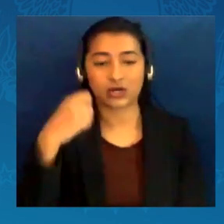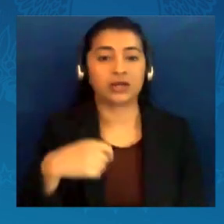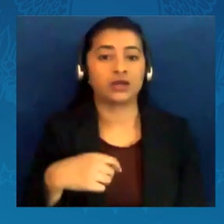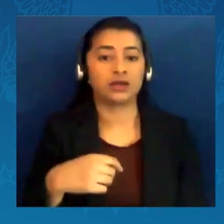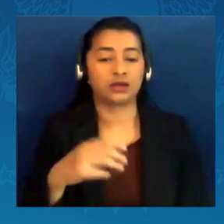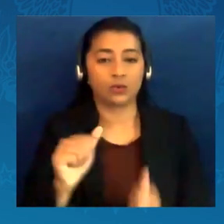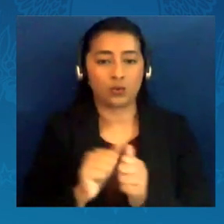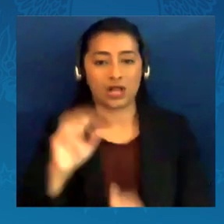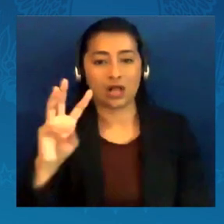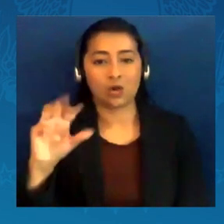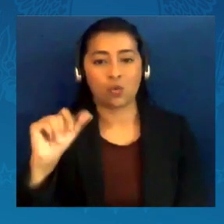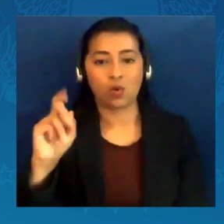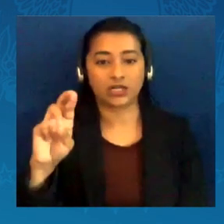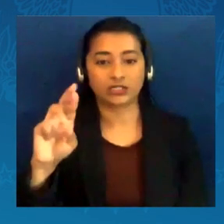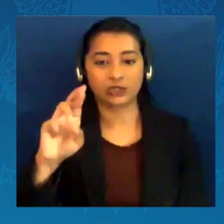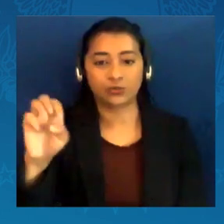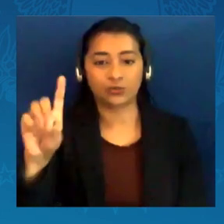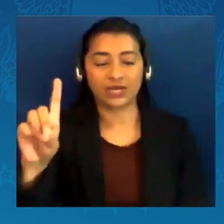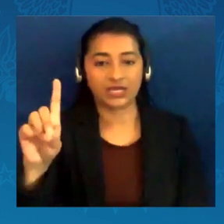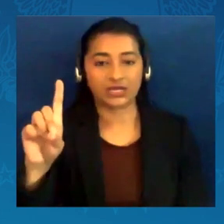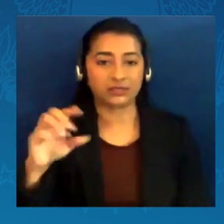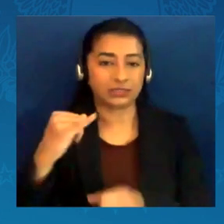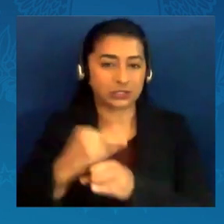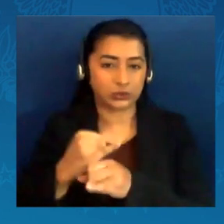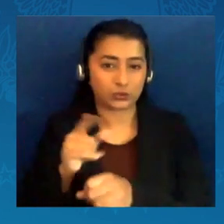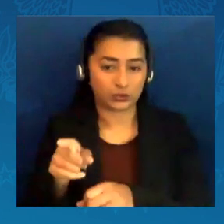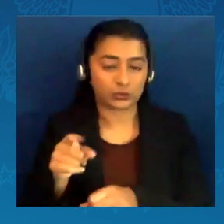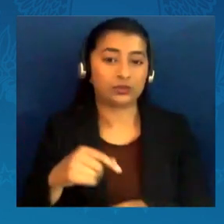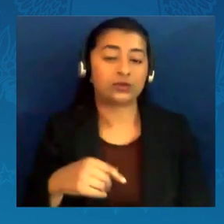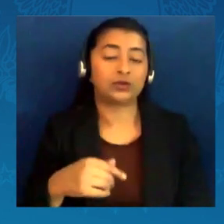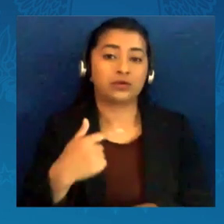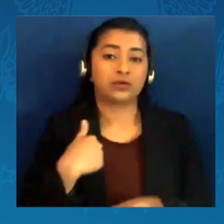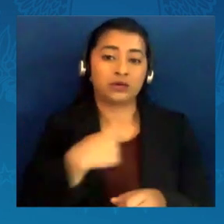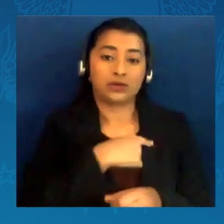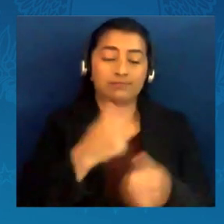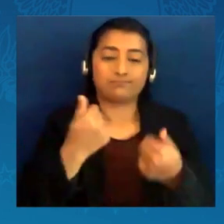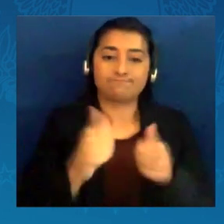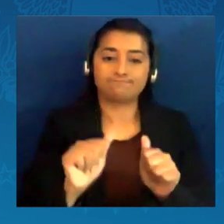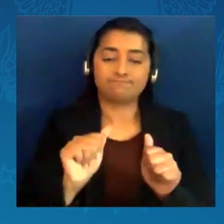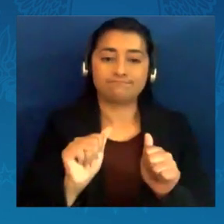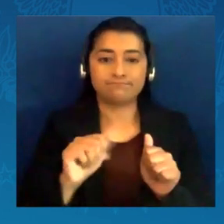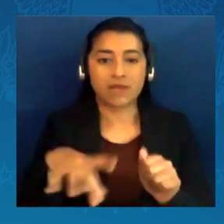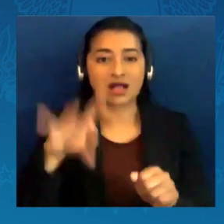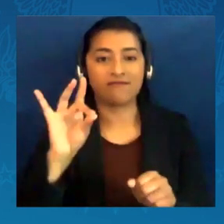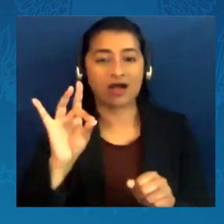and we've been trying to find, one, a conclusive way to diagnose PTSD